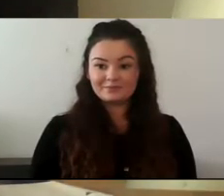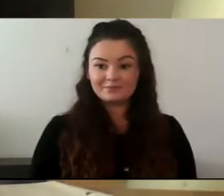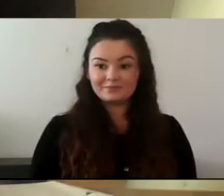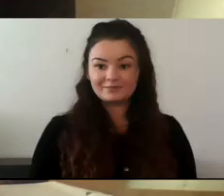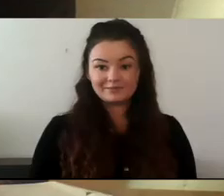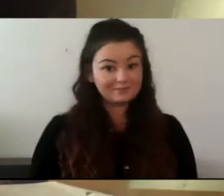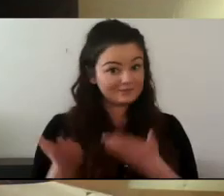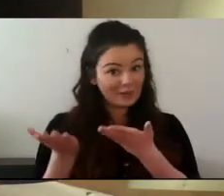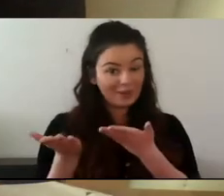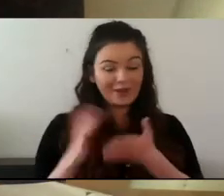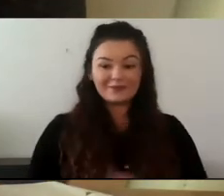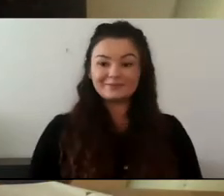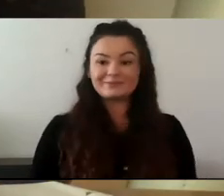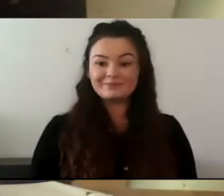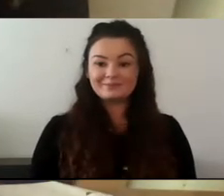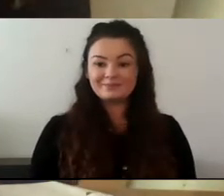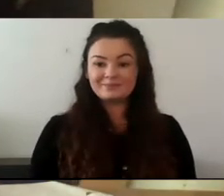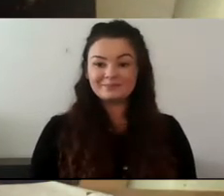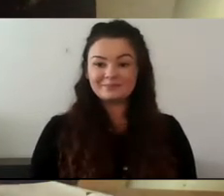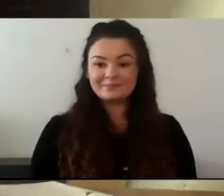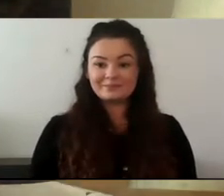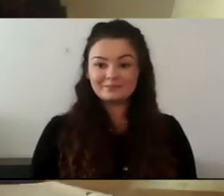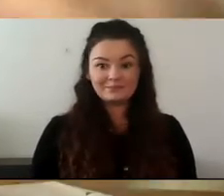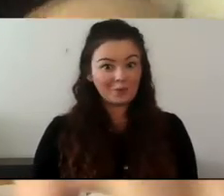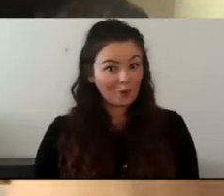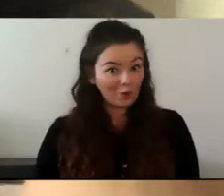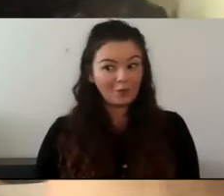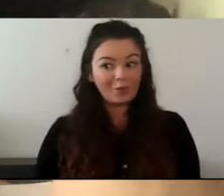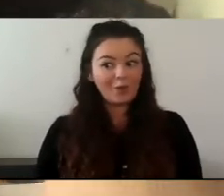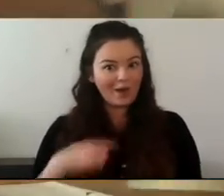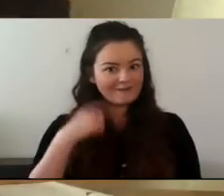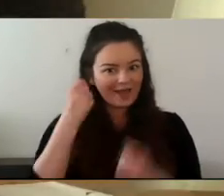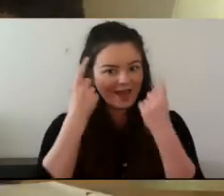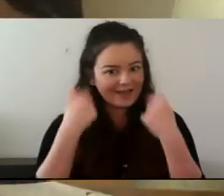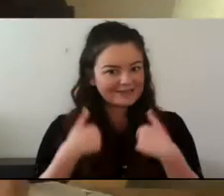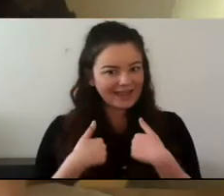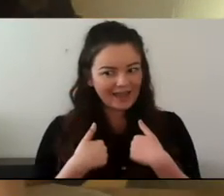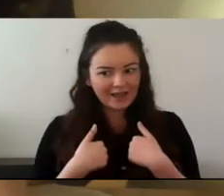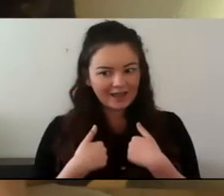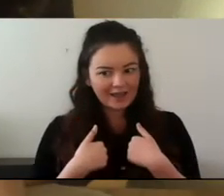There we go. Ooh, I've had an idea. I'm going to dip